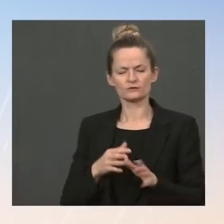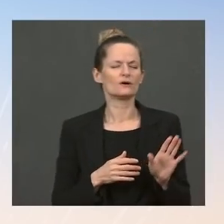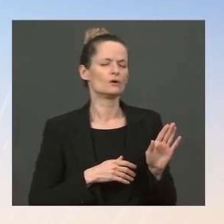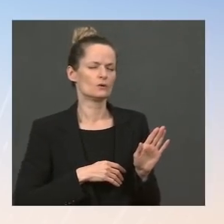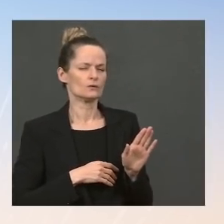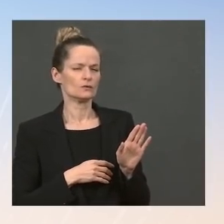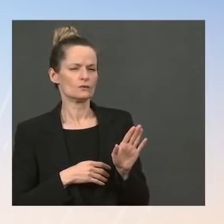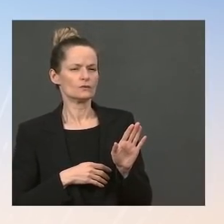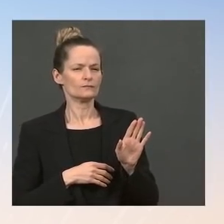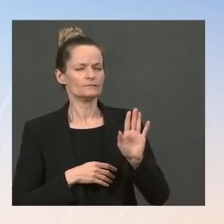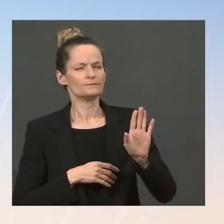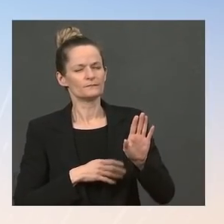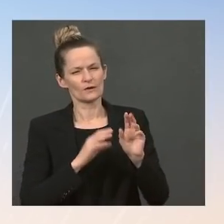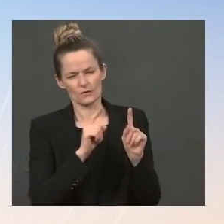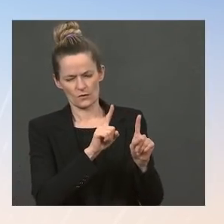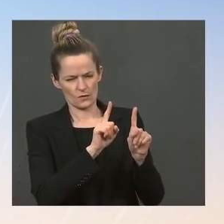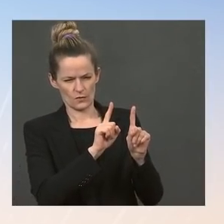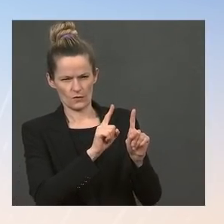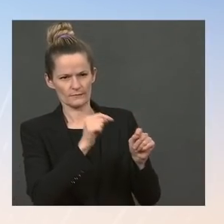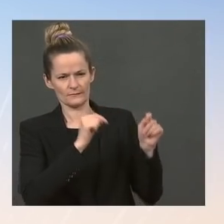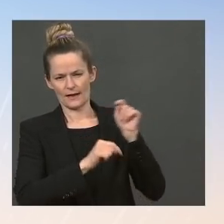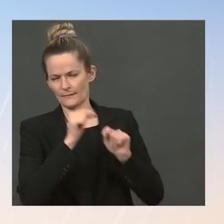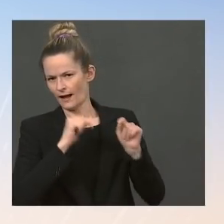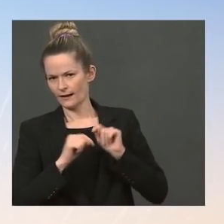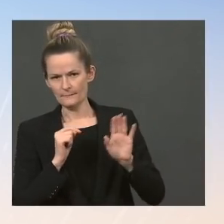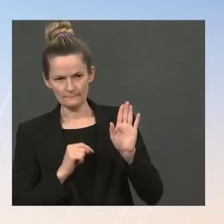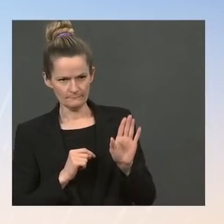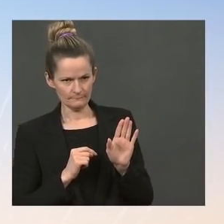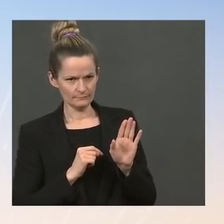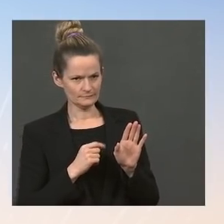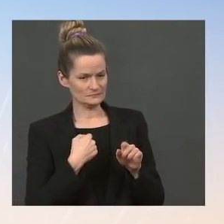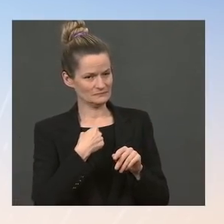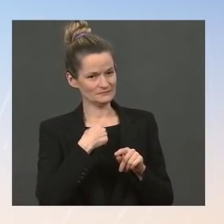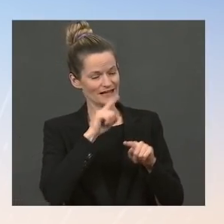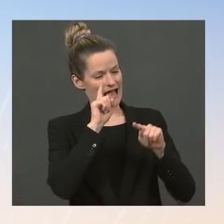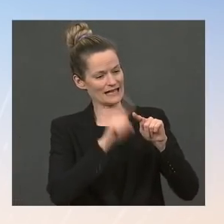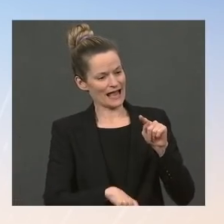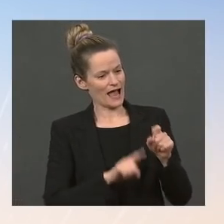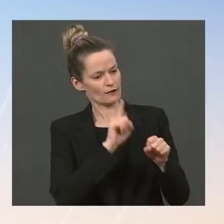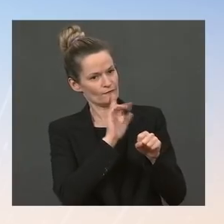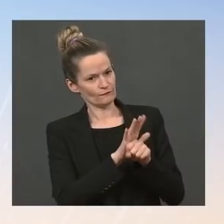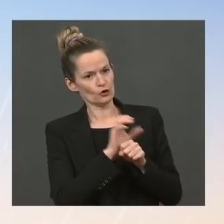one, let me first say: I'm not going to confirm or substantiate anonymous unconfirmed reports in a book.